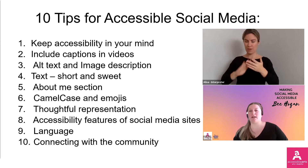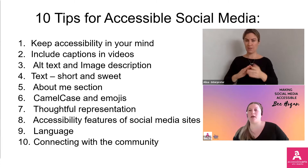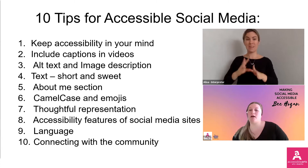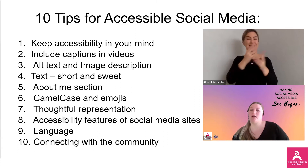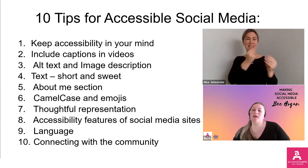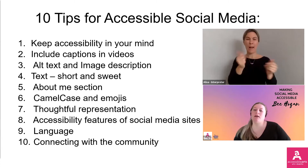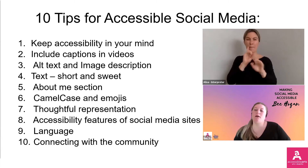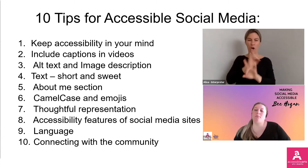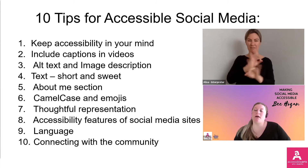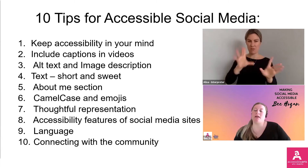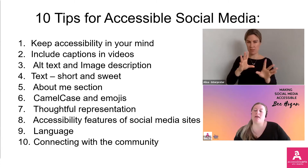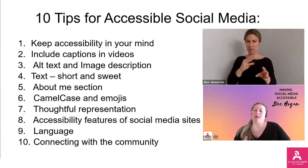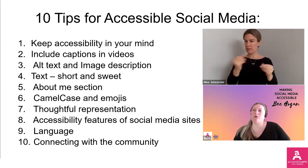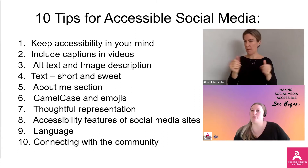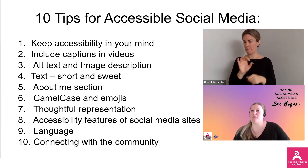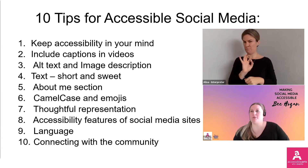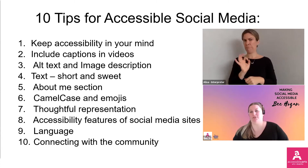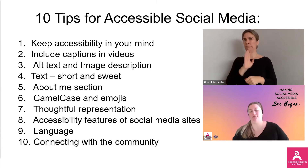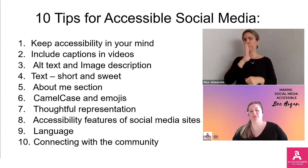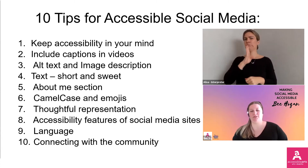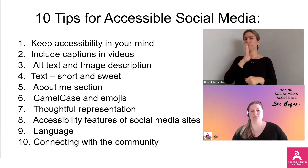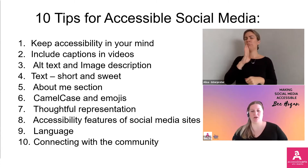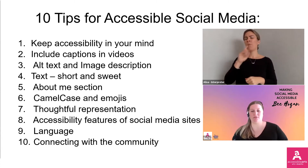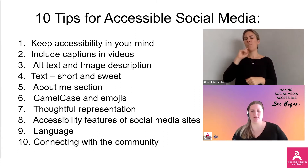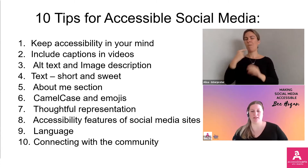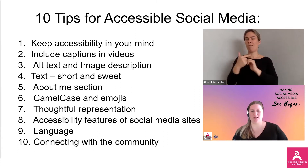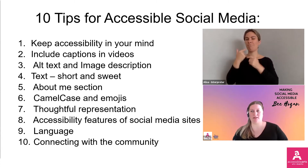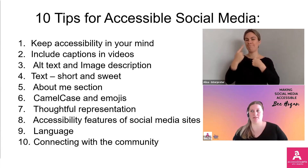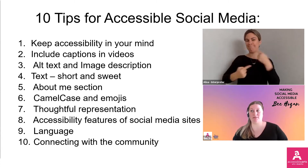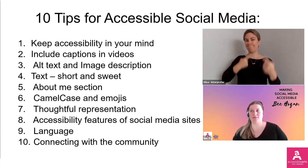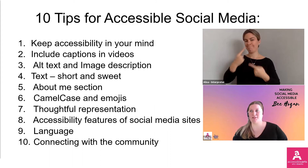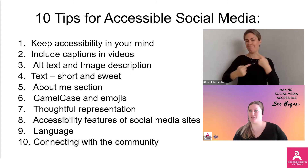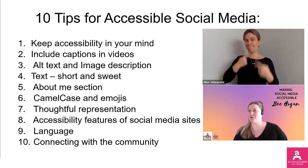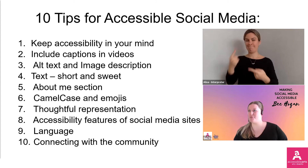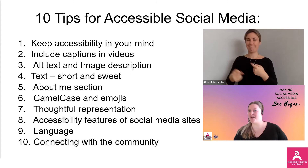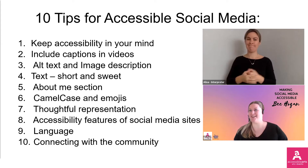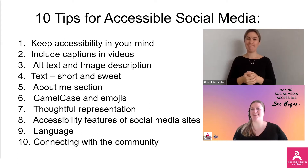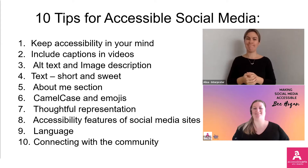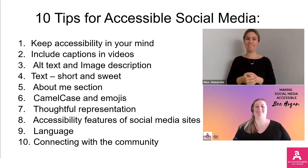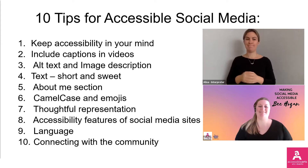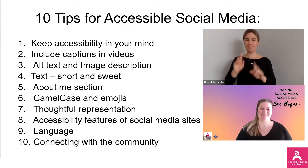that about? " But all will be reviewed. Let's jump right in.